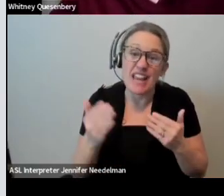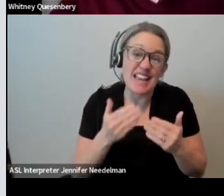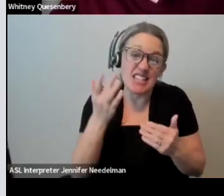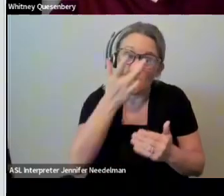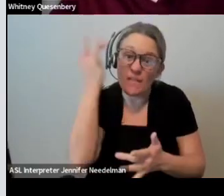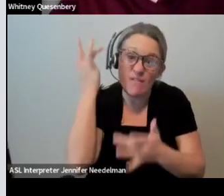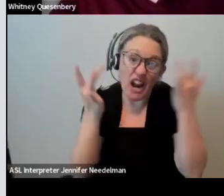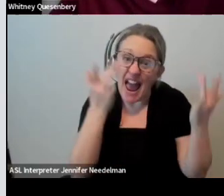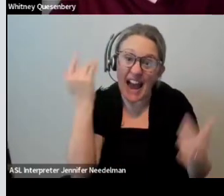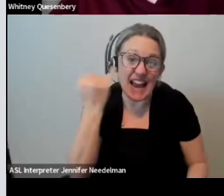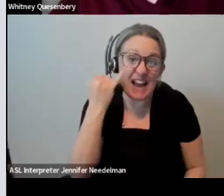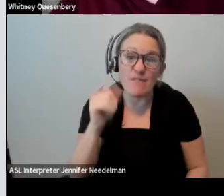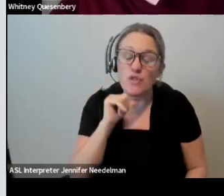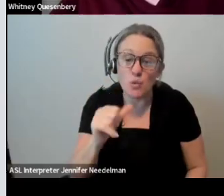in your work environment.